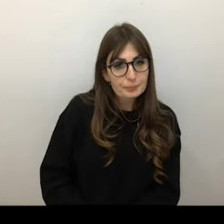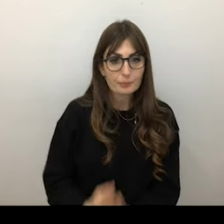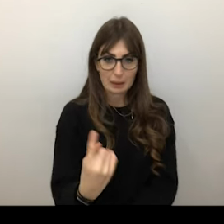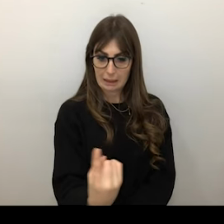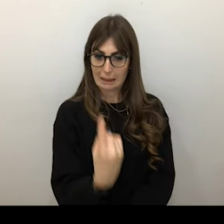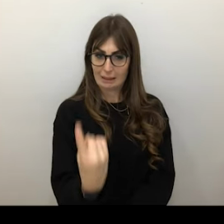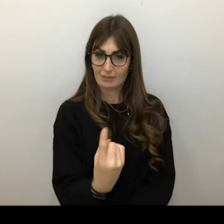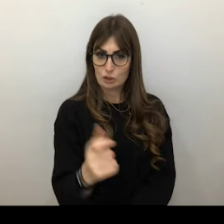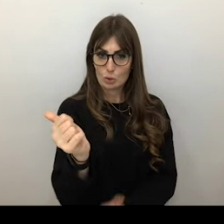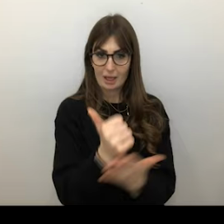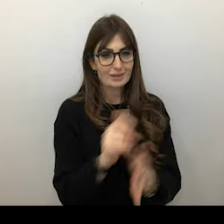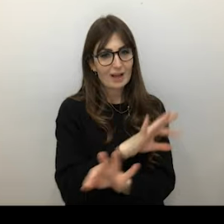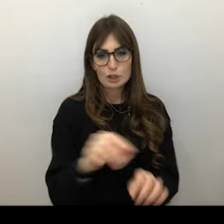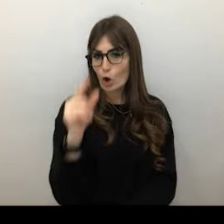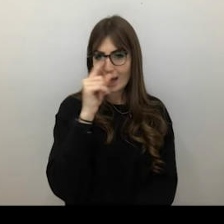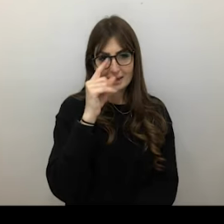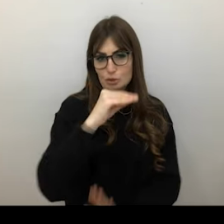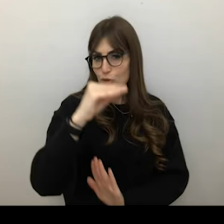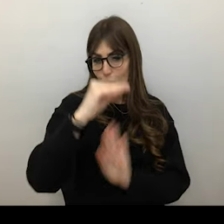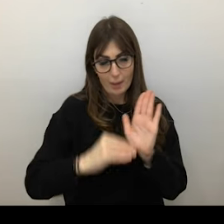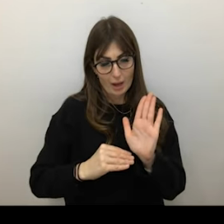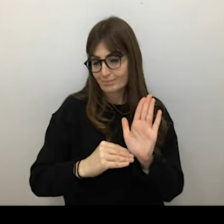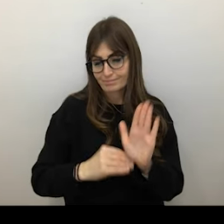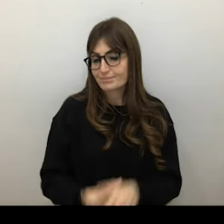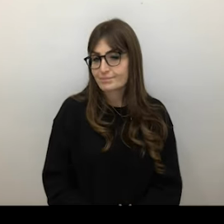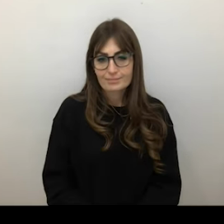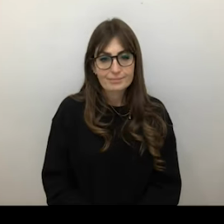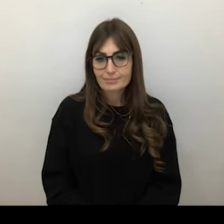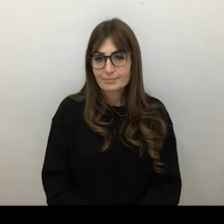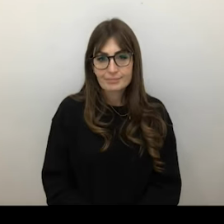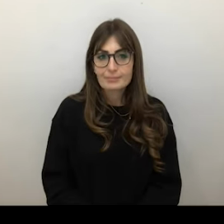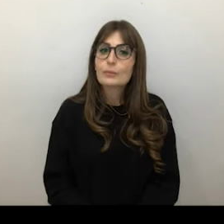Individual artists are not eligible to apply in this investment cycle.